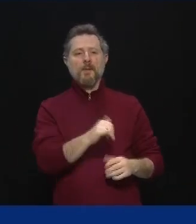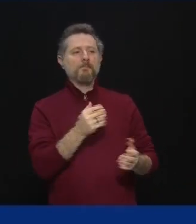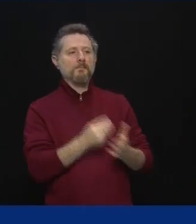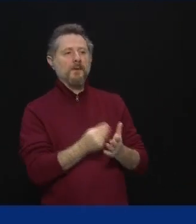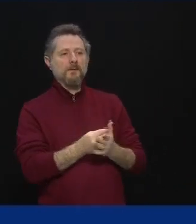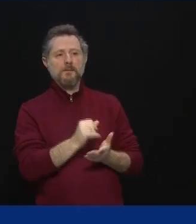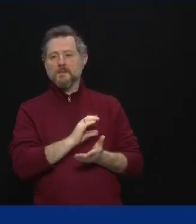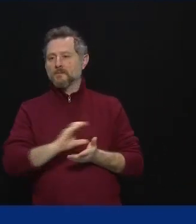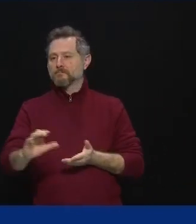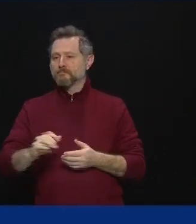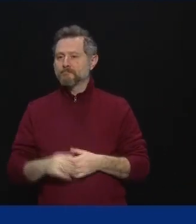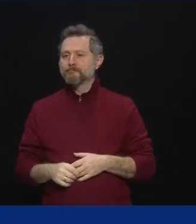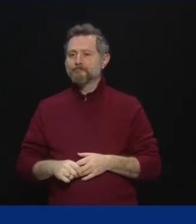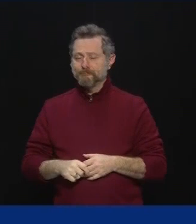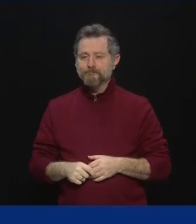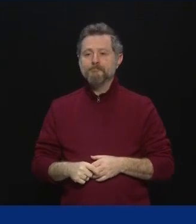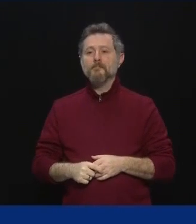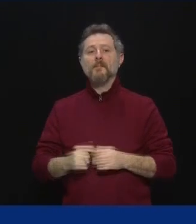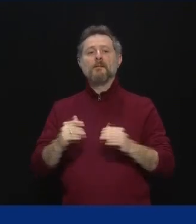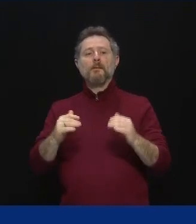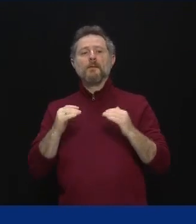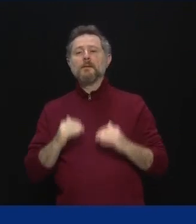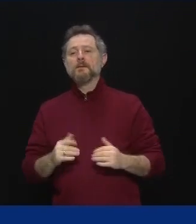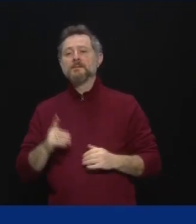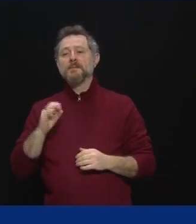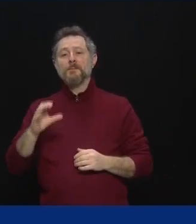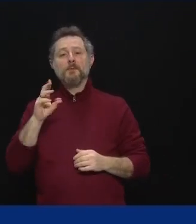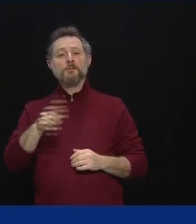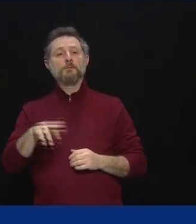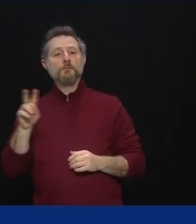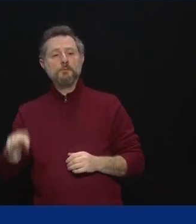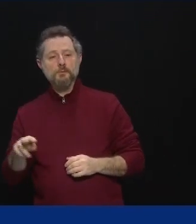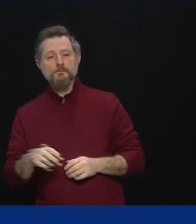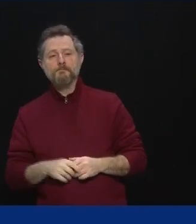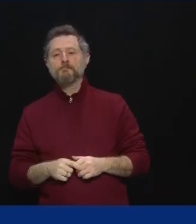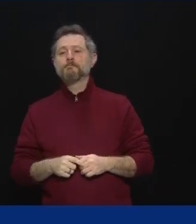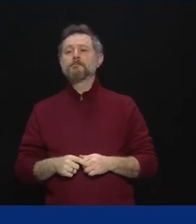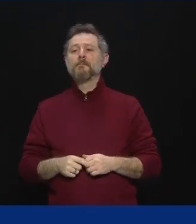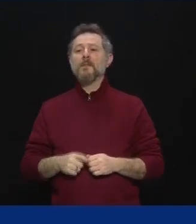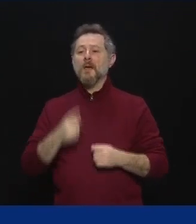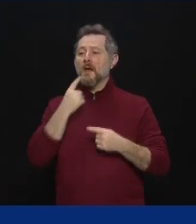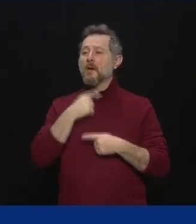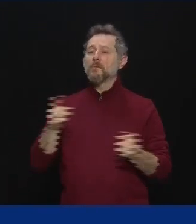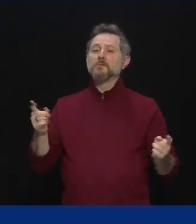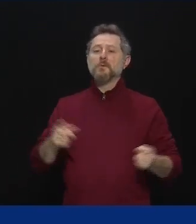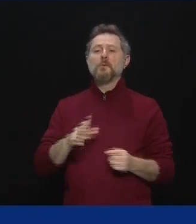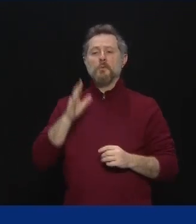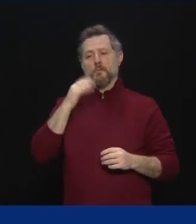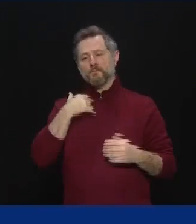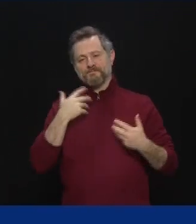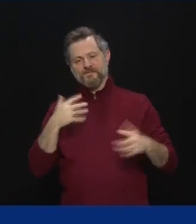VACCINATION OR MASK MANDATE AND THE DIRECTIONS HAVE GONE OUT TO THEM ON HOW TO APPLY FOR THIS FUNDING.